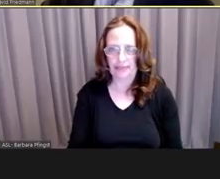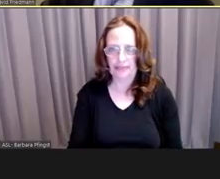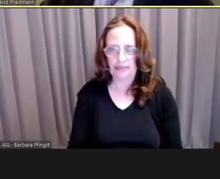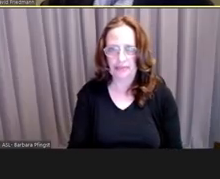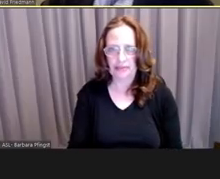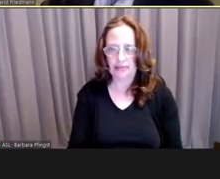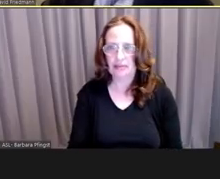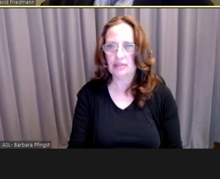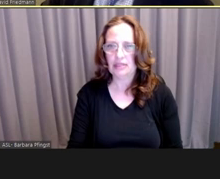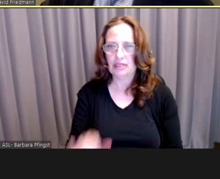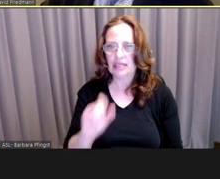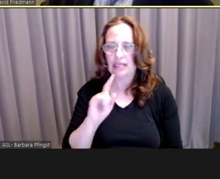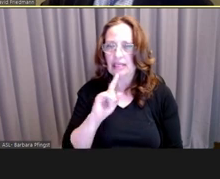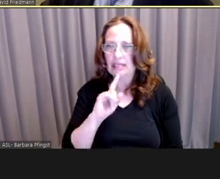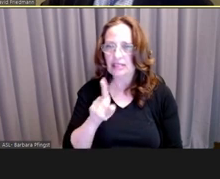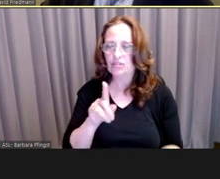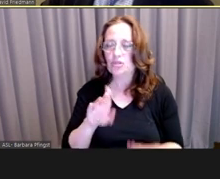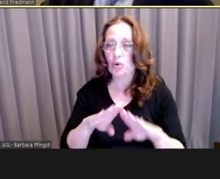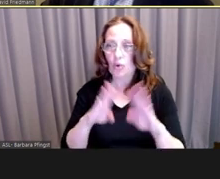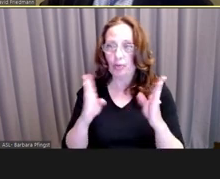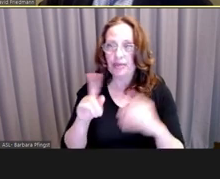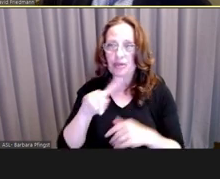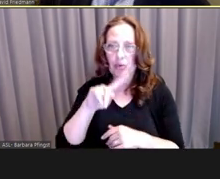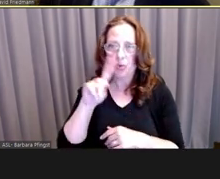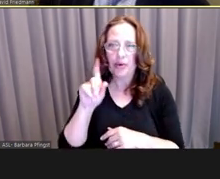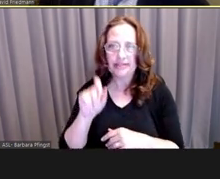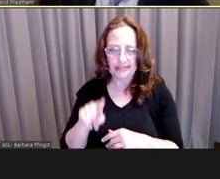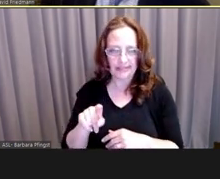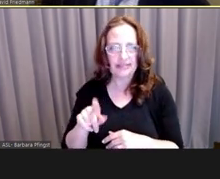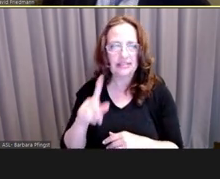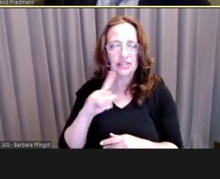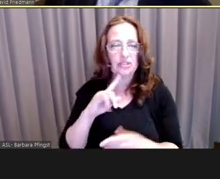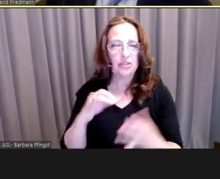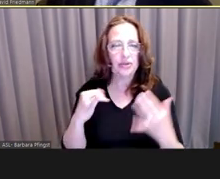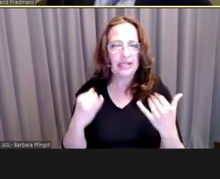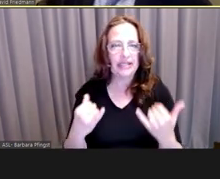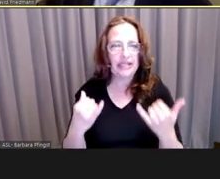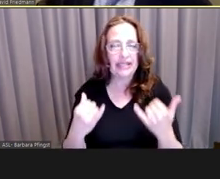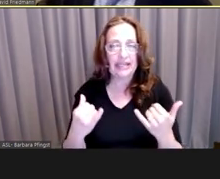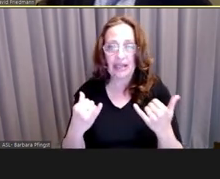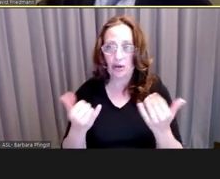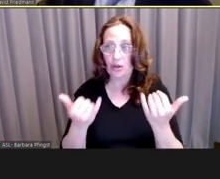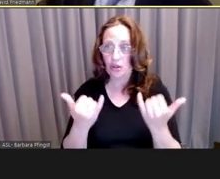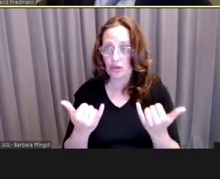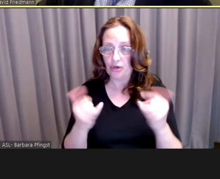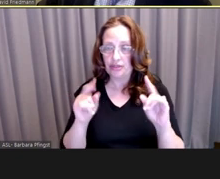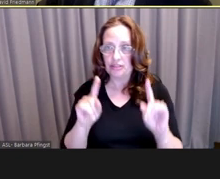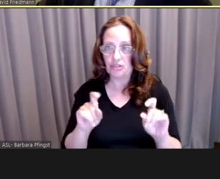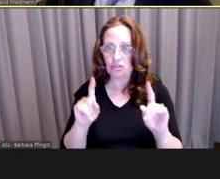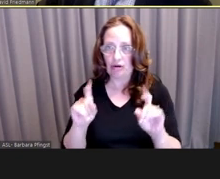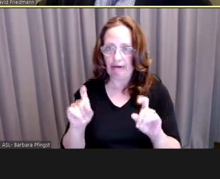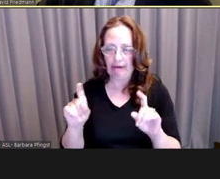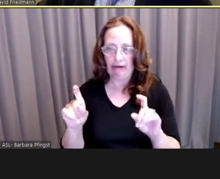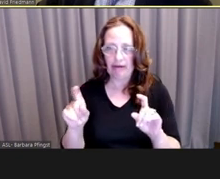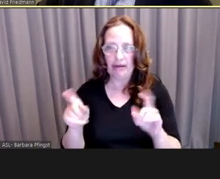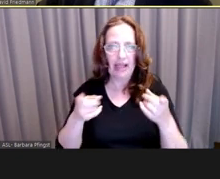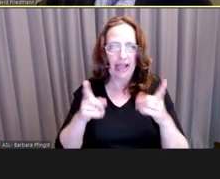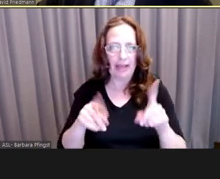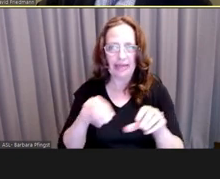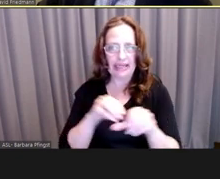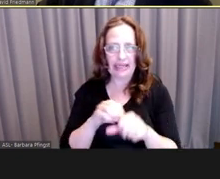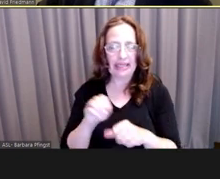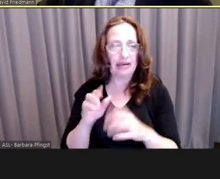And I'll just highlight again that the current trials going on in the US really are not widely